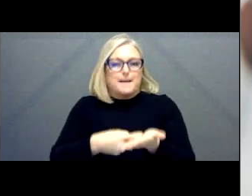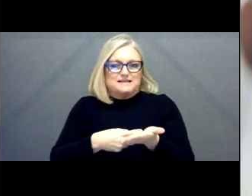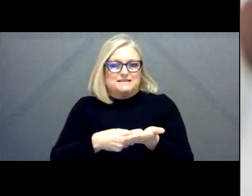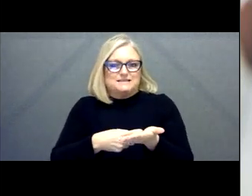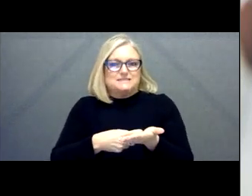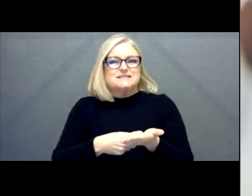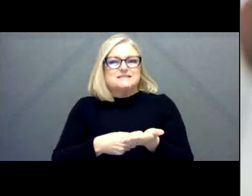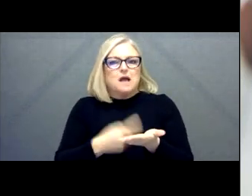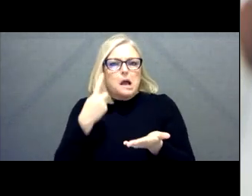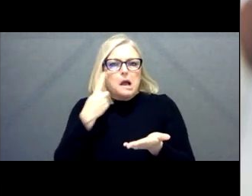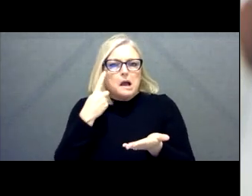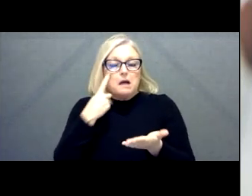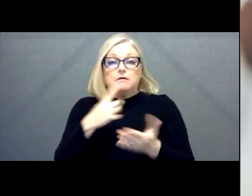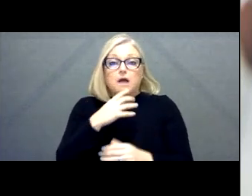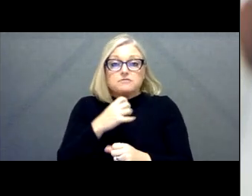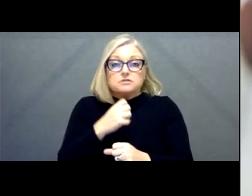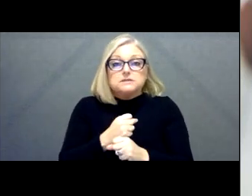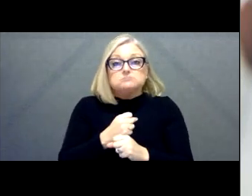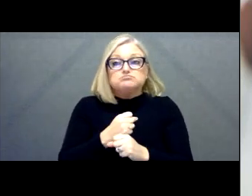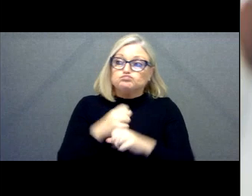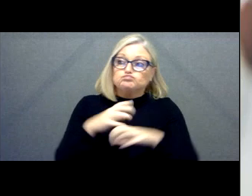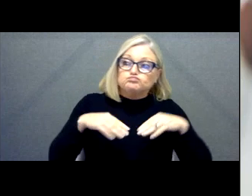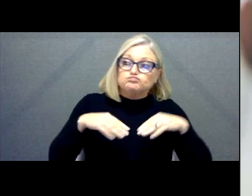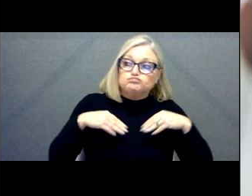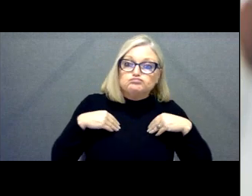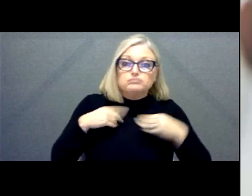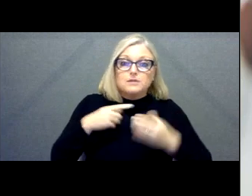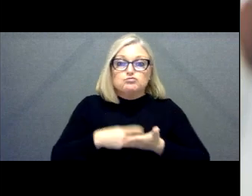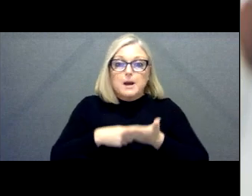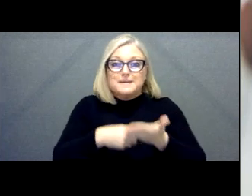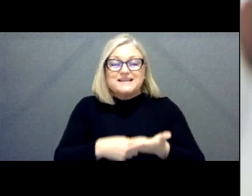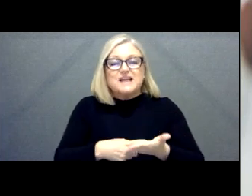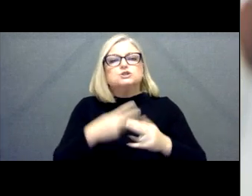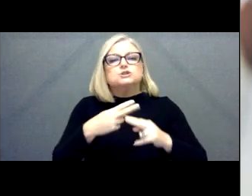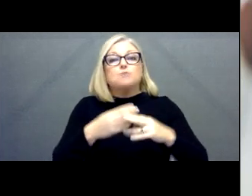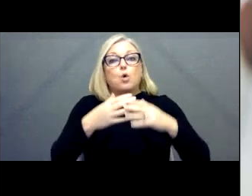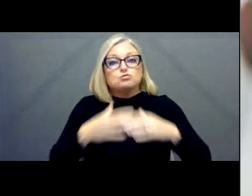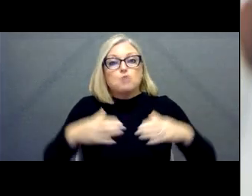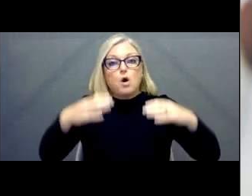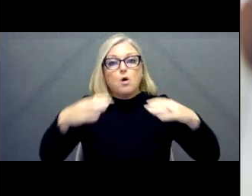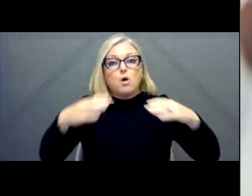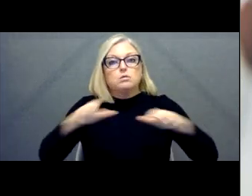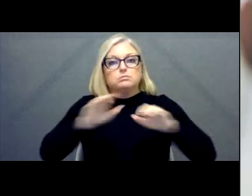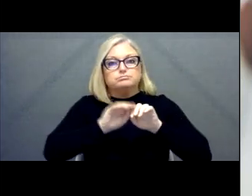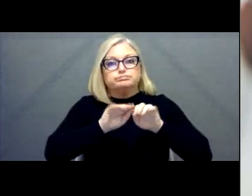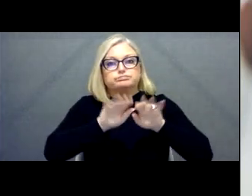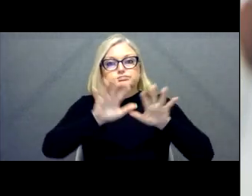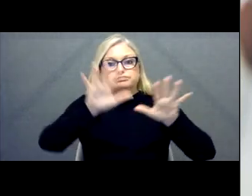for government to consider any recommendations for expansion but at this stage um no that we